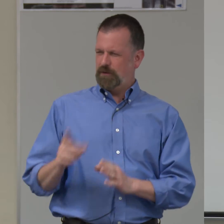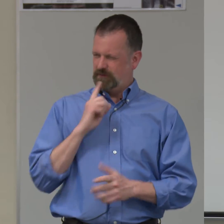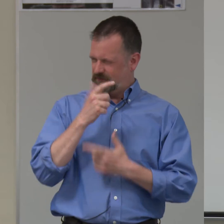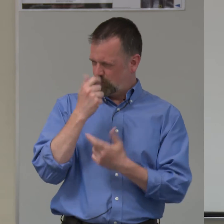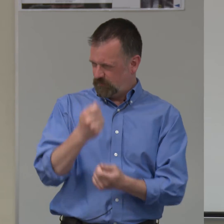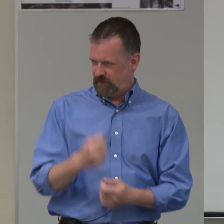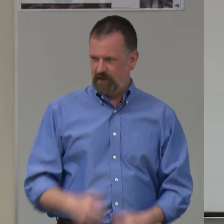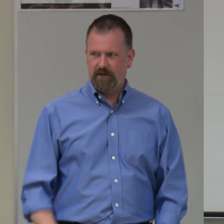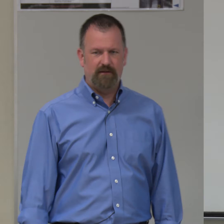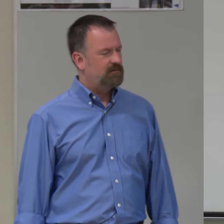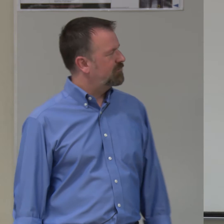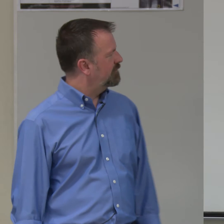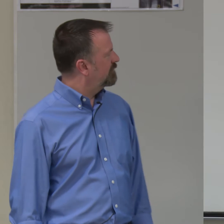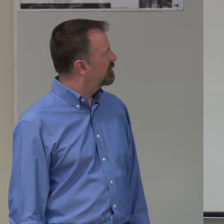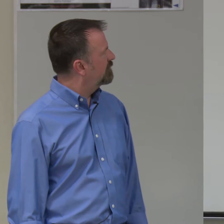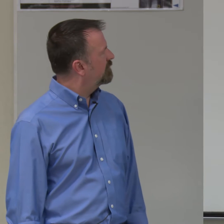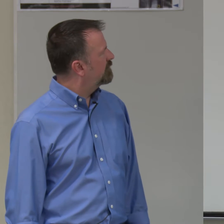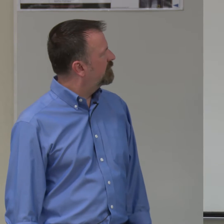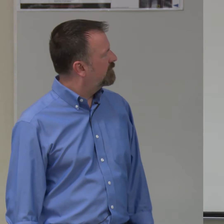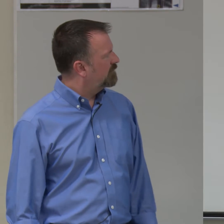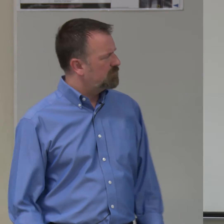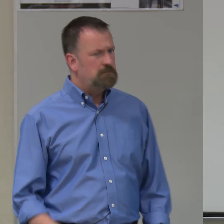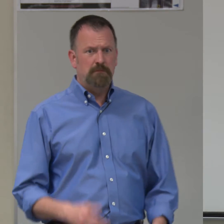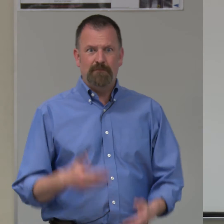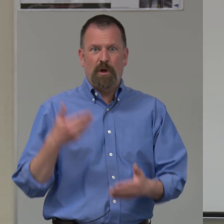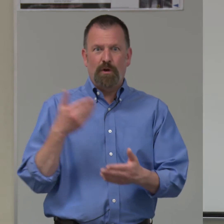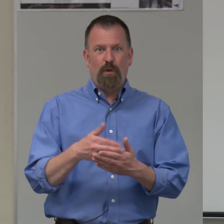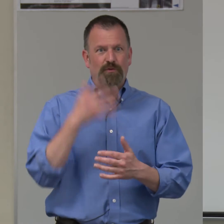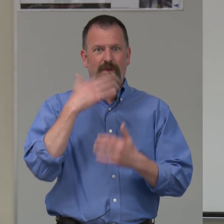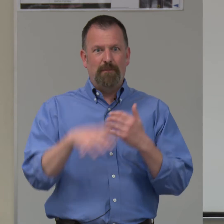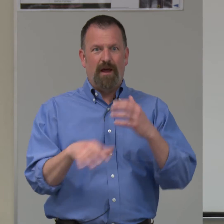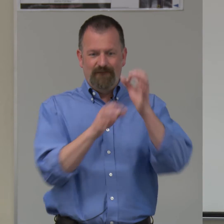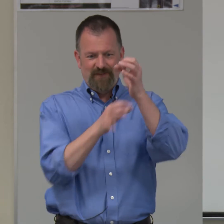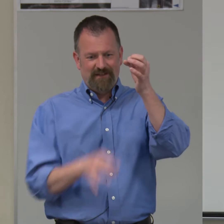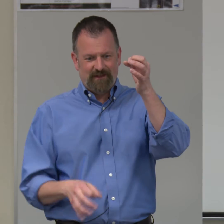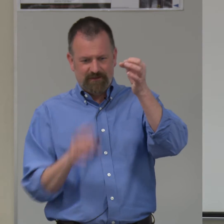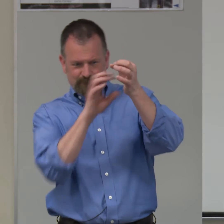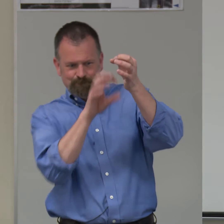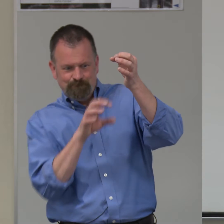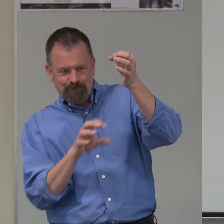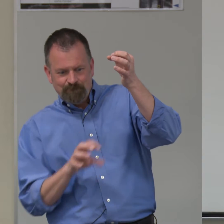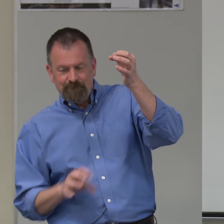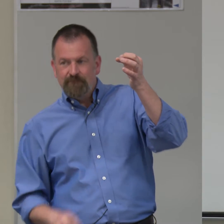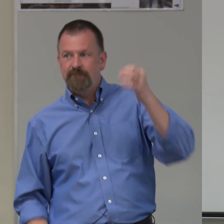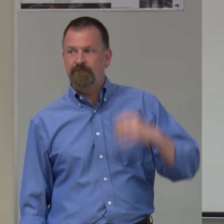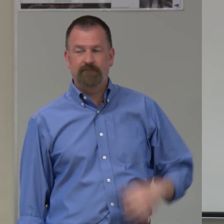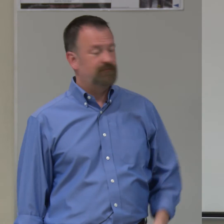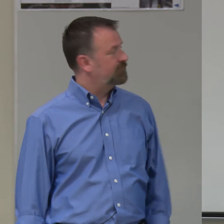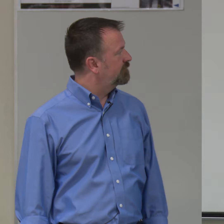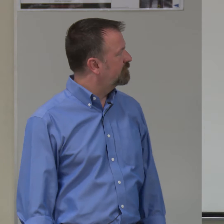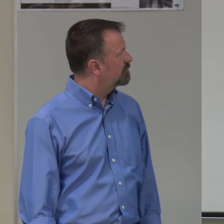so they mirror the blood vessels, so these are very close to the vessels--